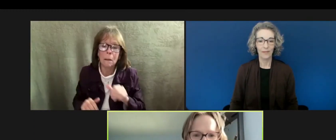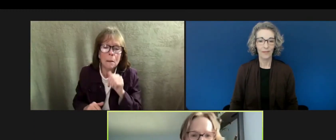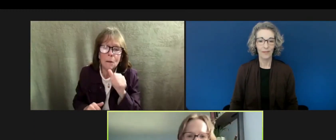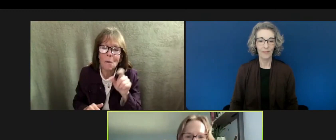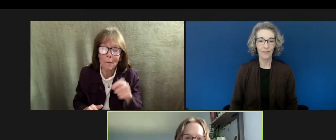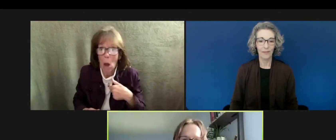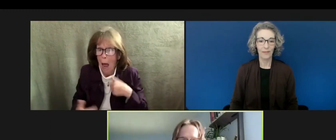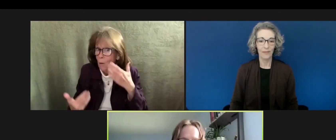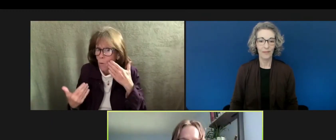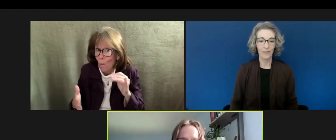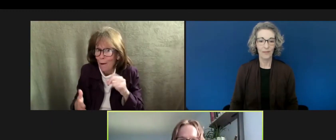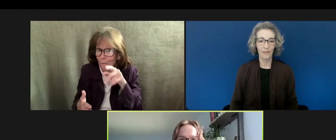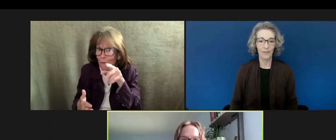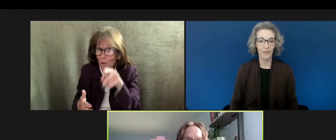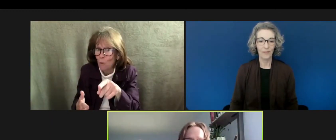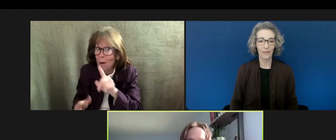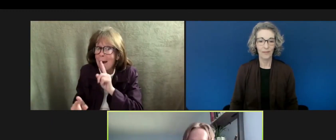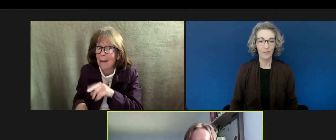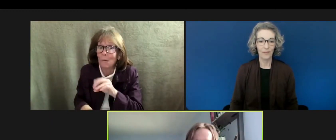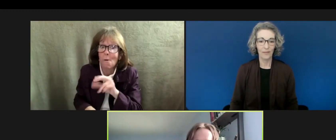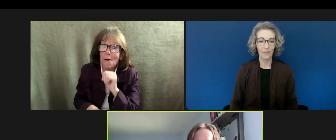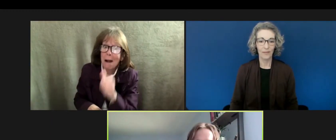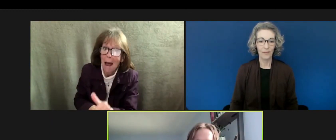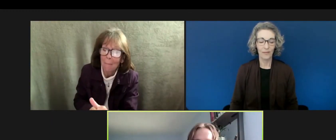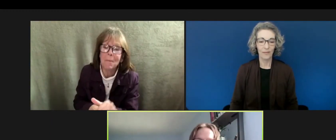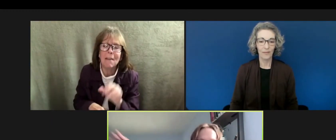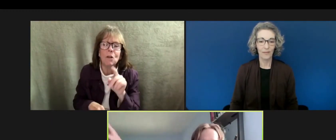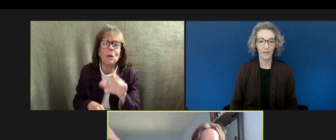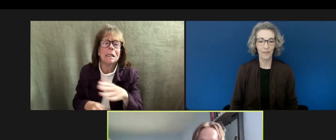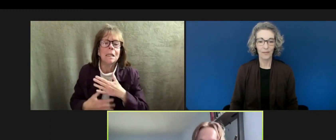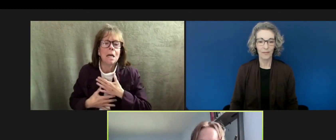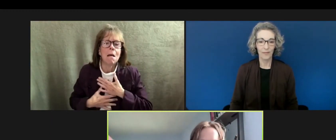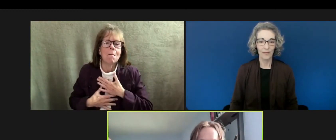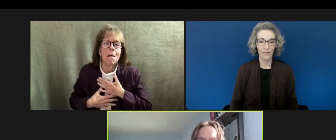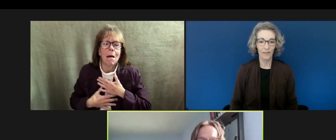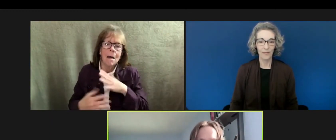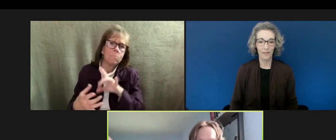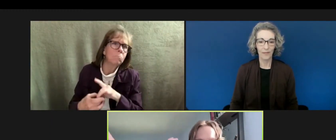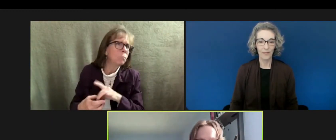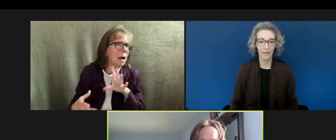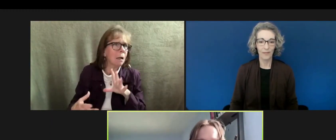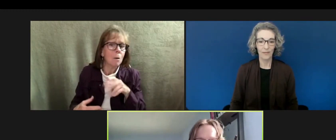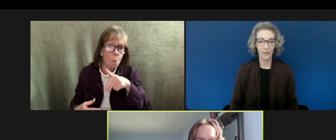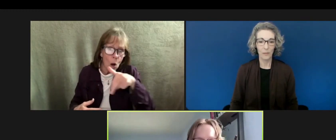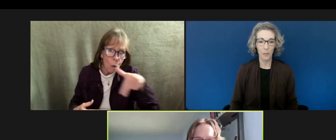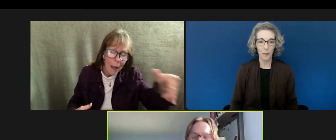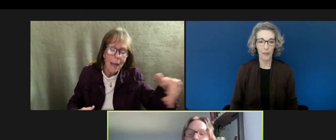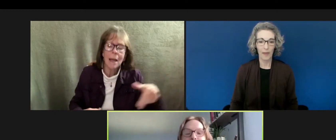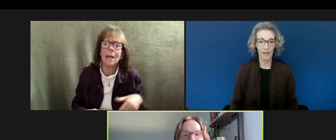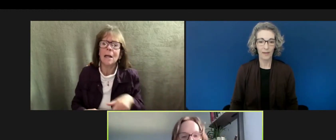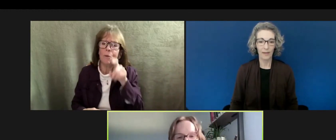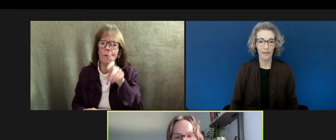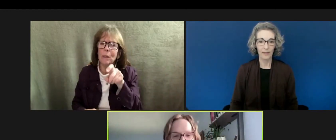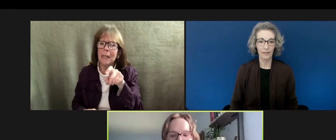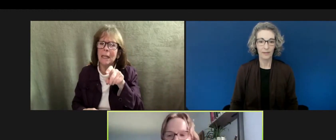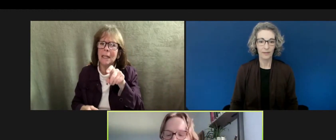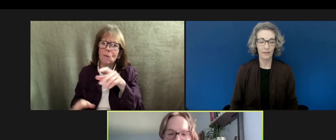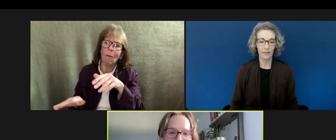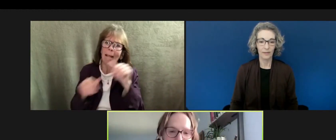If you need to take a break, move away from the session, go be somewhere else in the space that you're in, please, I invite you to do that.